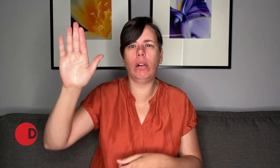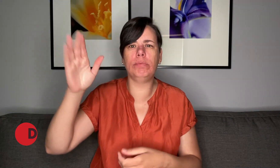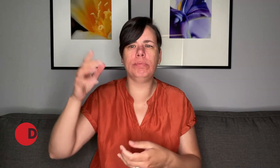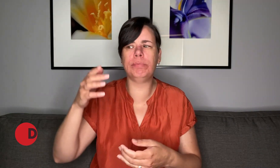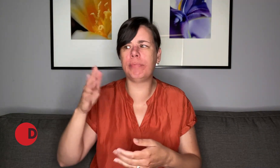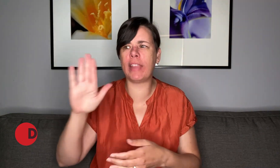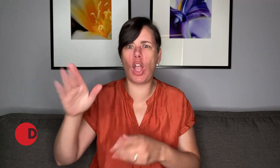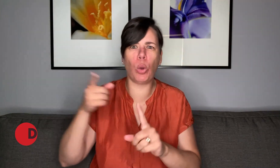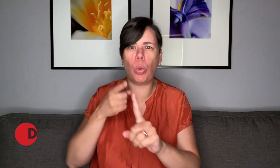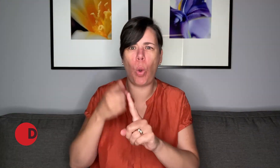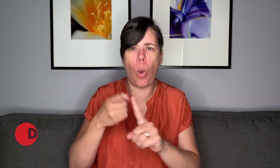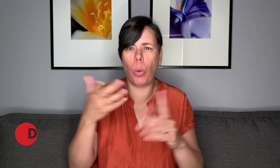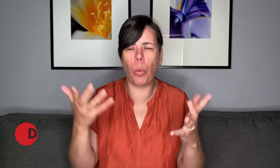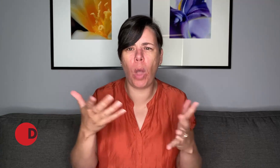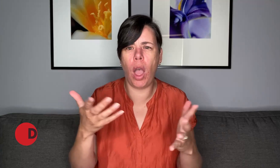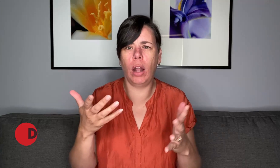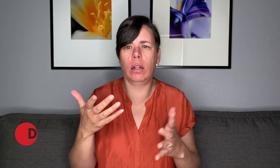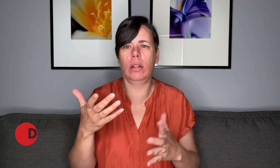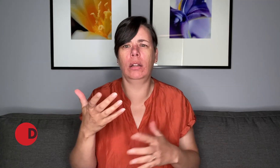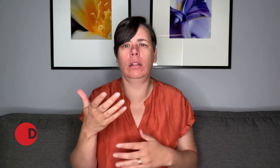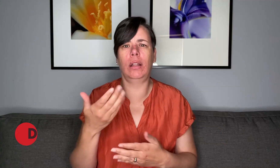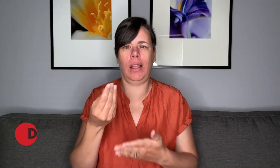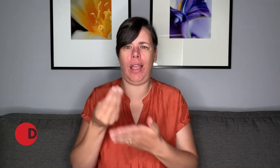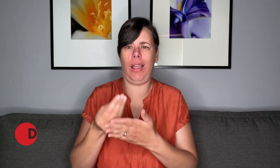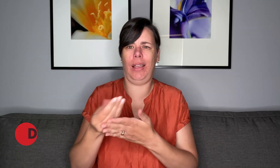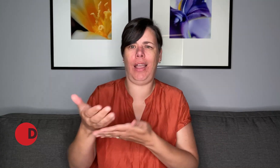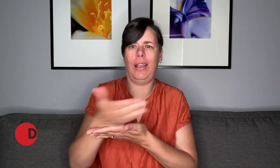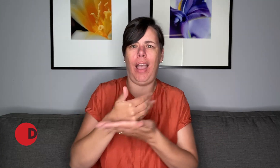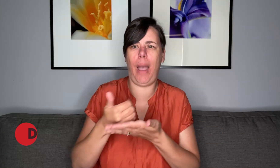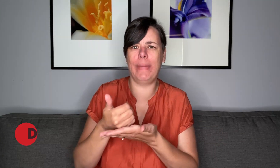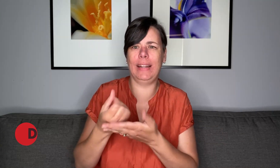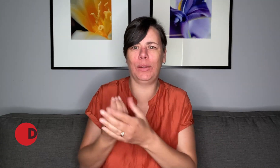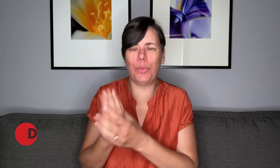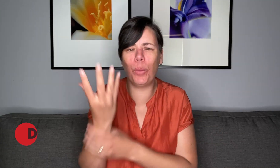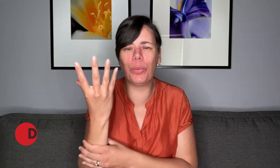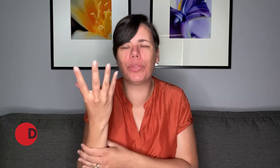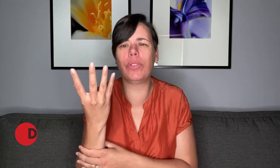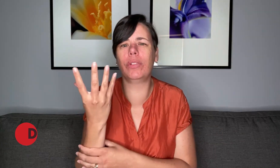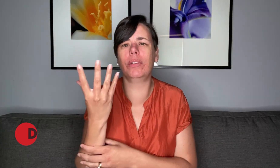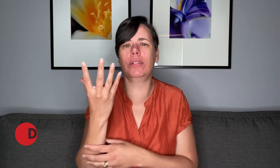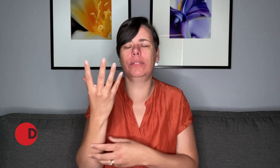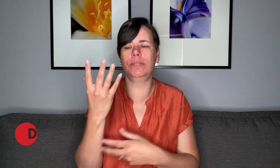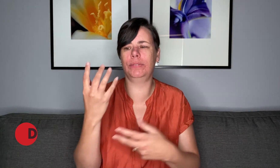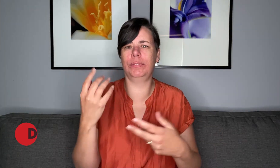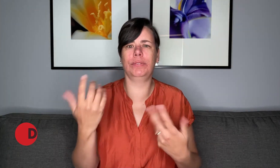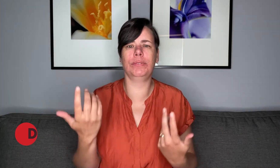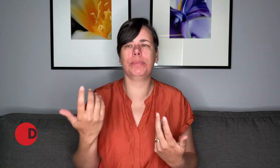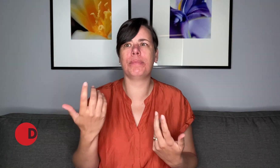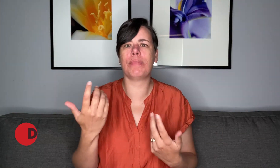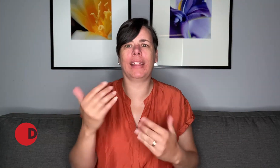the federal government seeks to accomplish stable prices, full